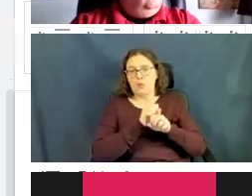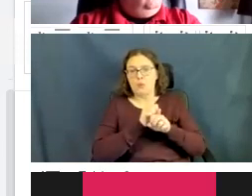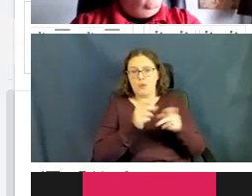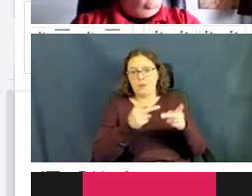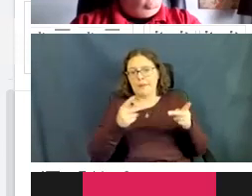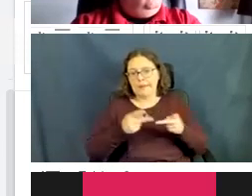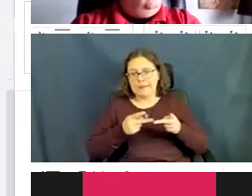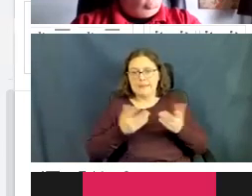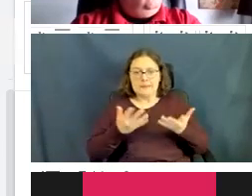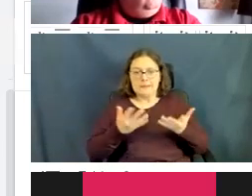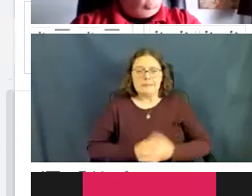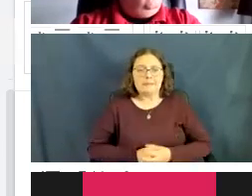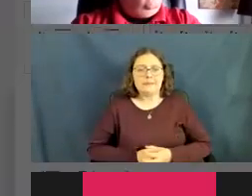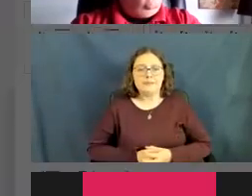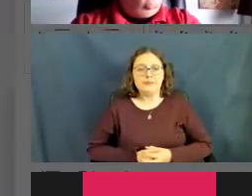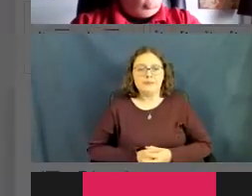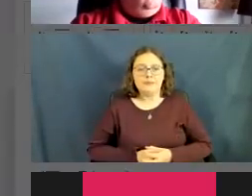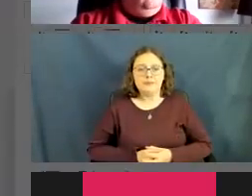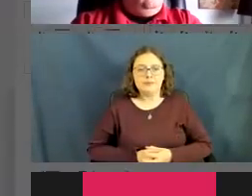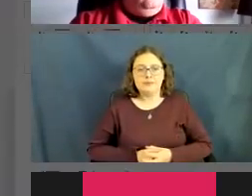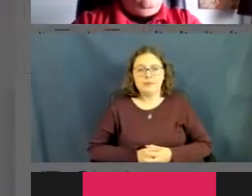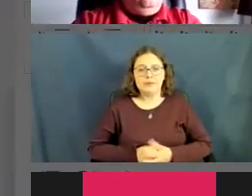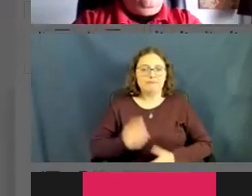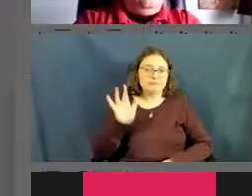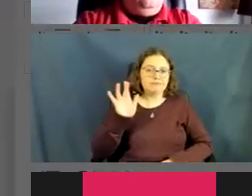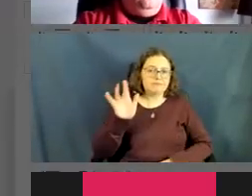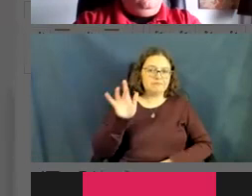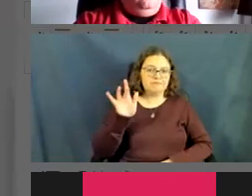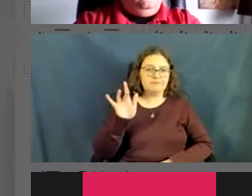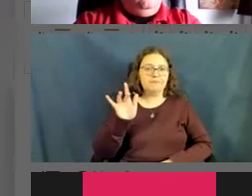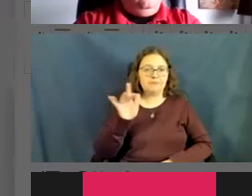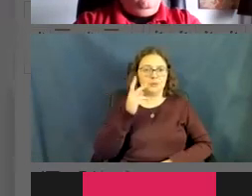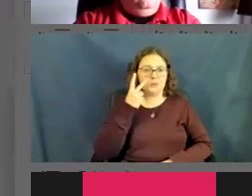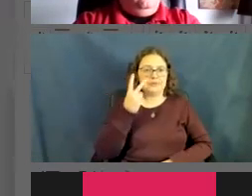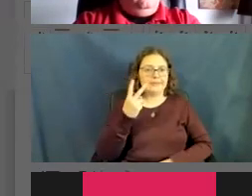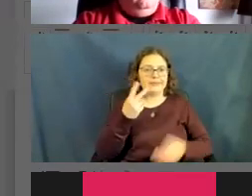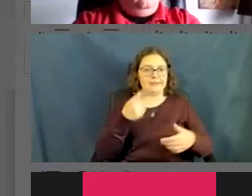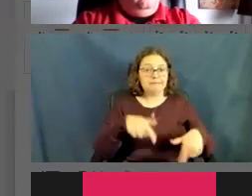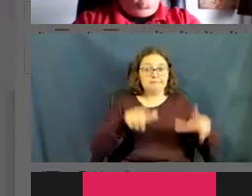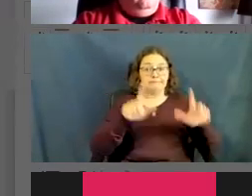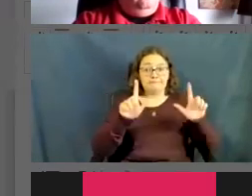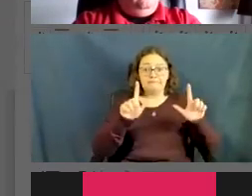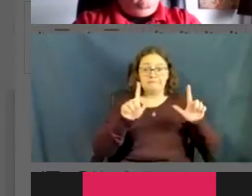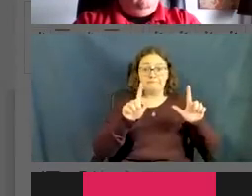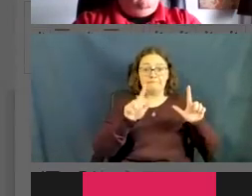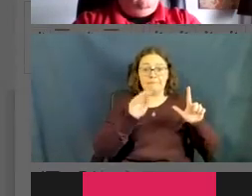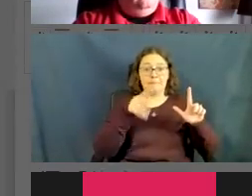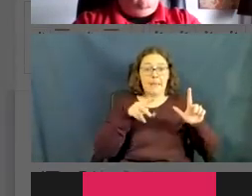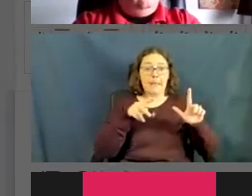smudge. So Tyler doesn't become this marshmallow that goes up and down and looks funny, if you pull from the corners it will keep the image